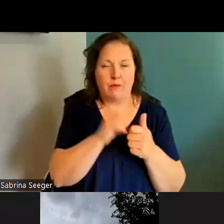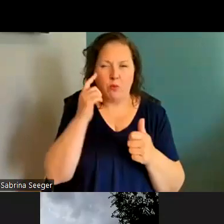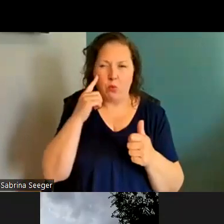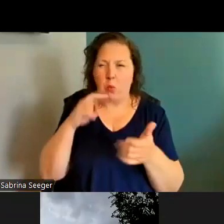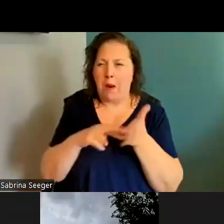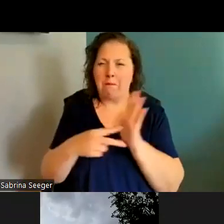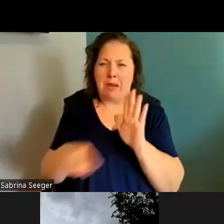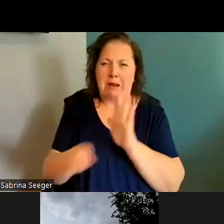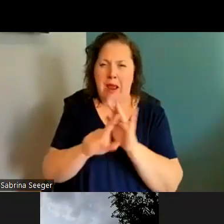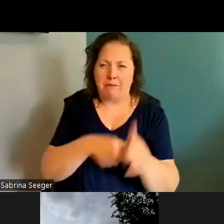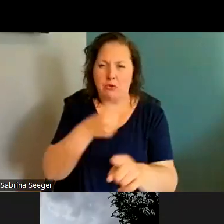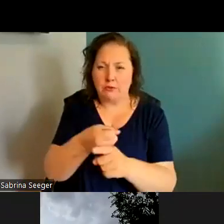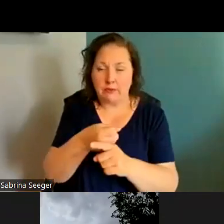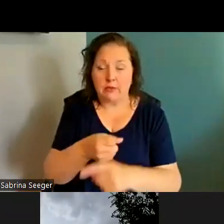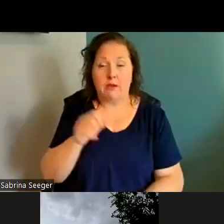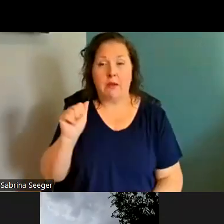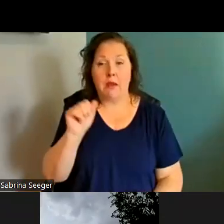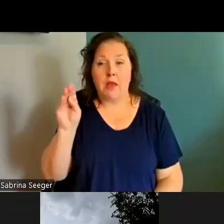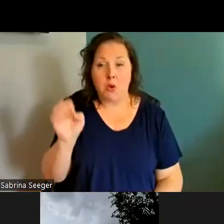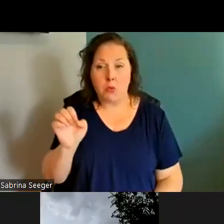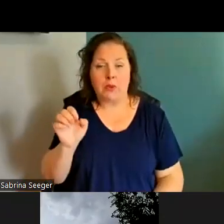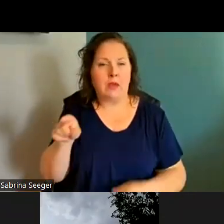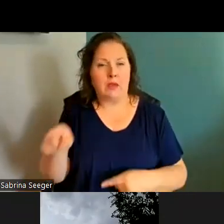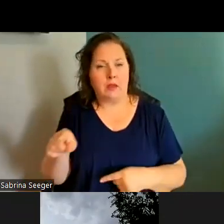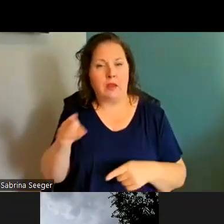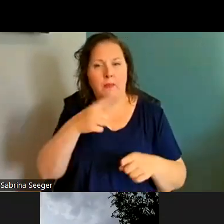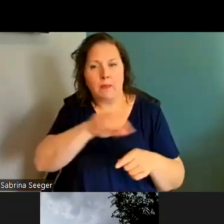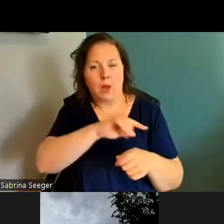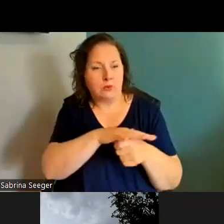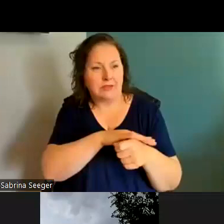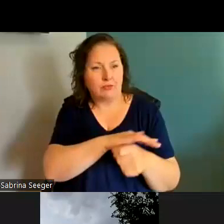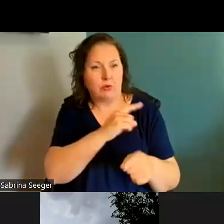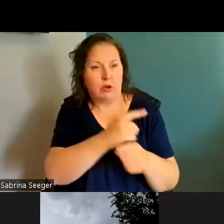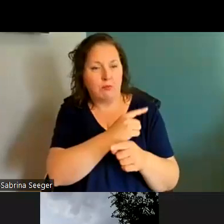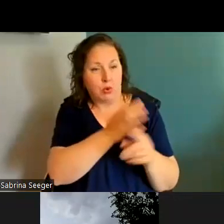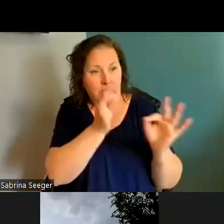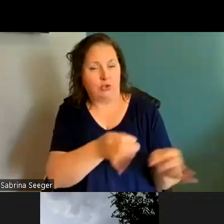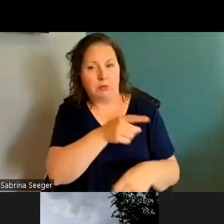What will the AOE be looking for in districts appropriately determining adverse effect?